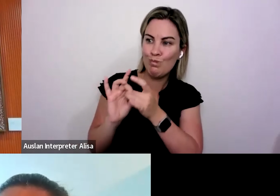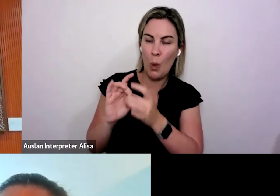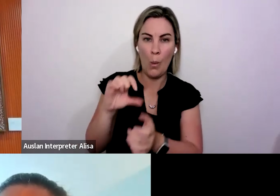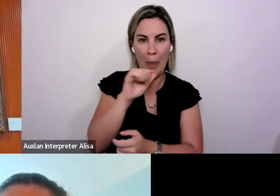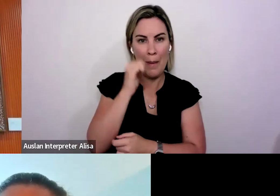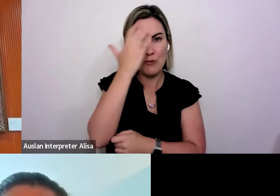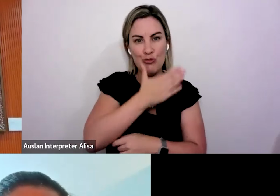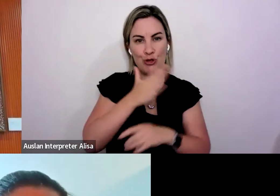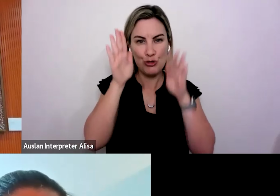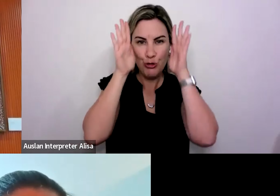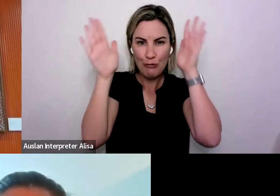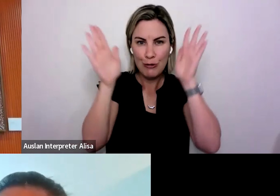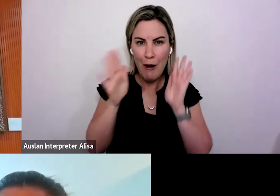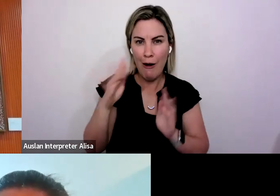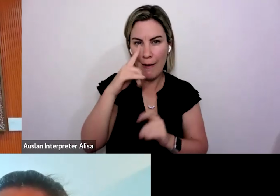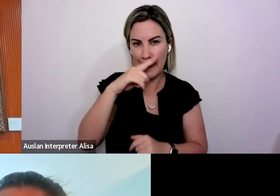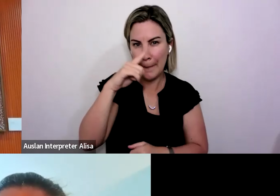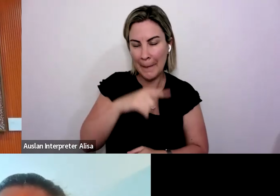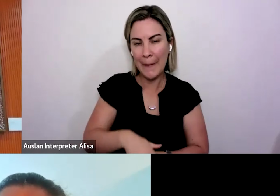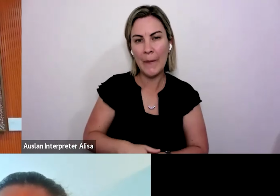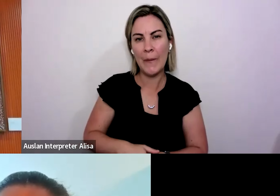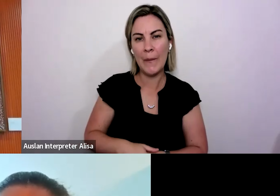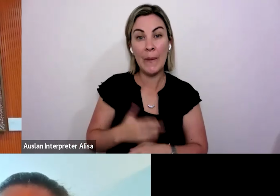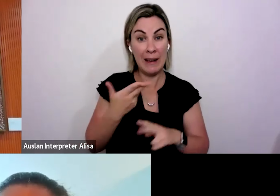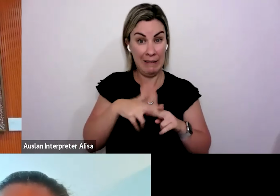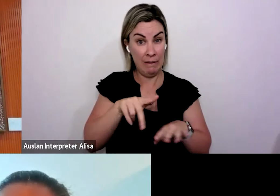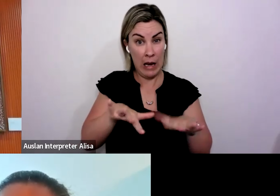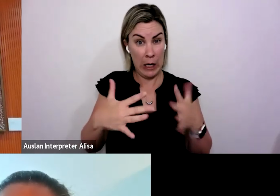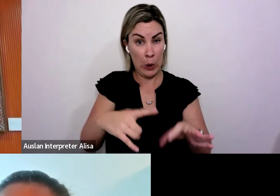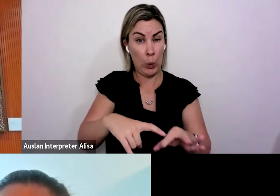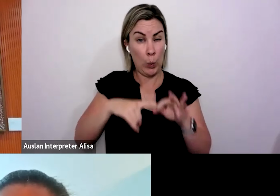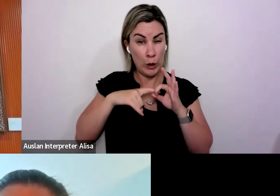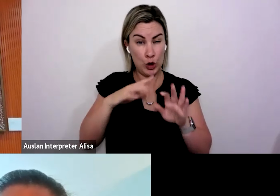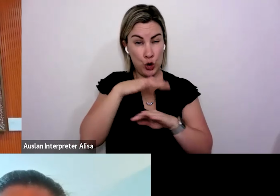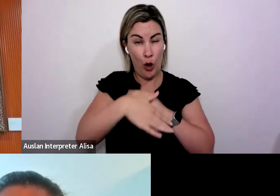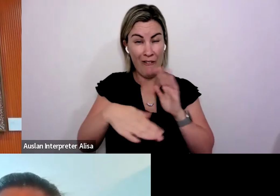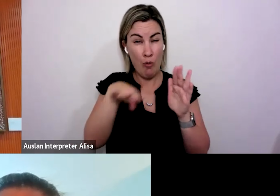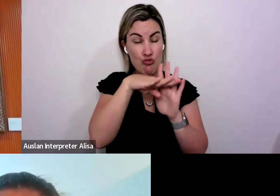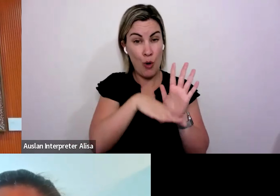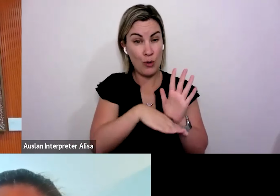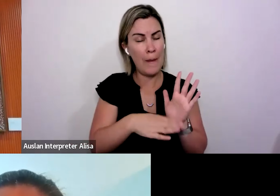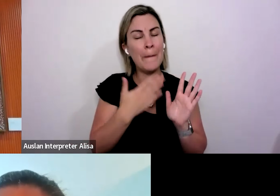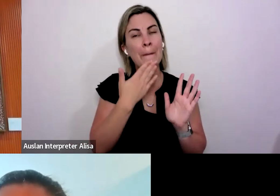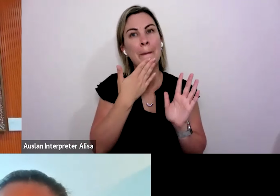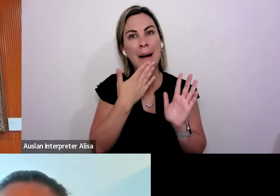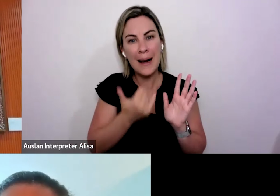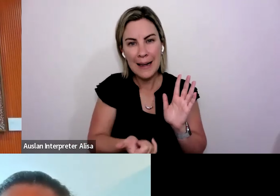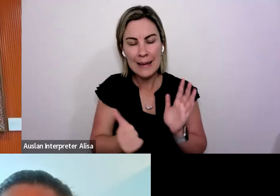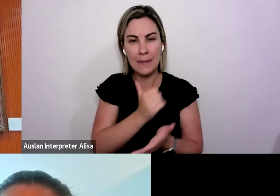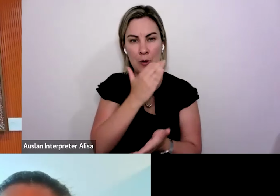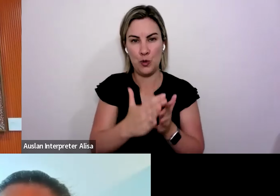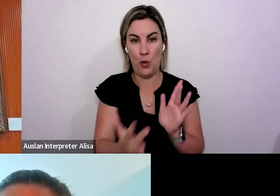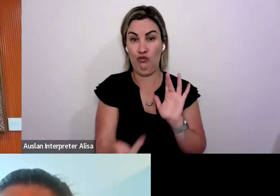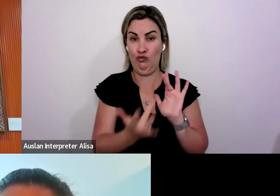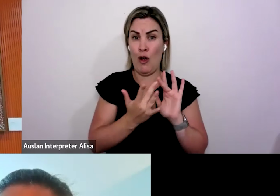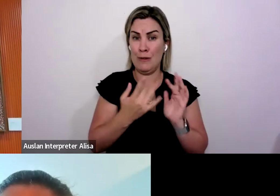If you have any questions about the Protocols, please feel free to reach out to us at Australia